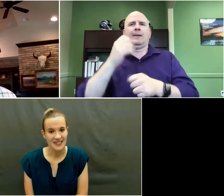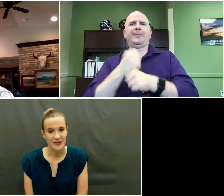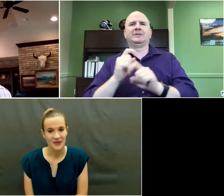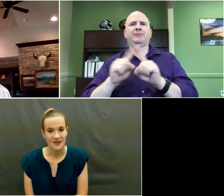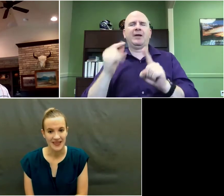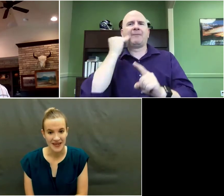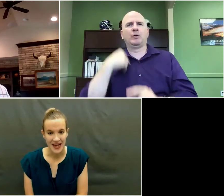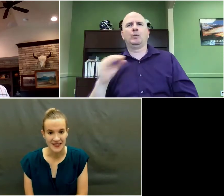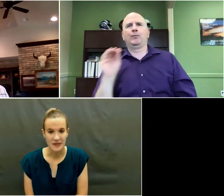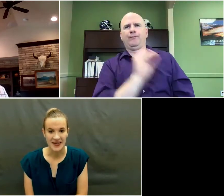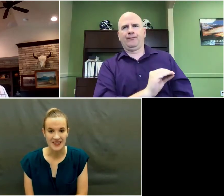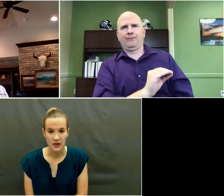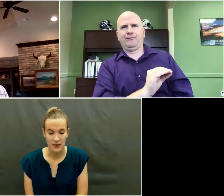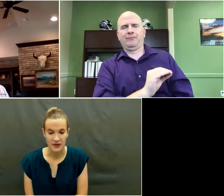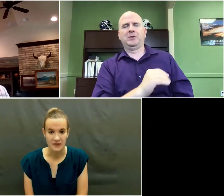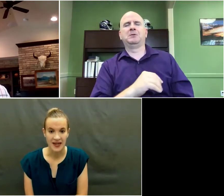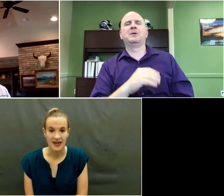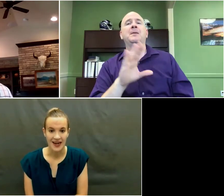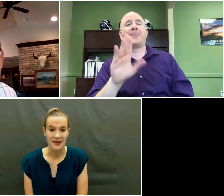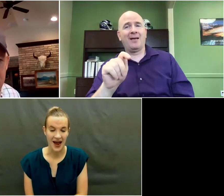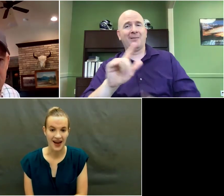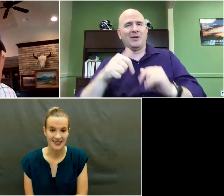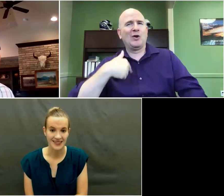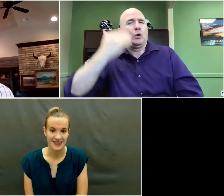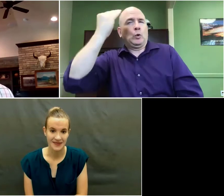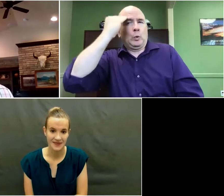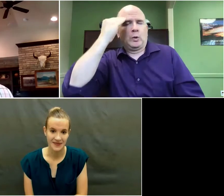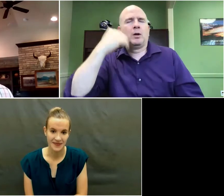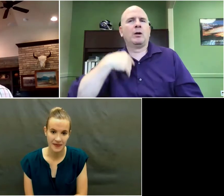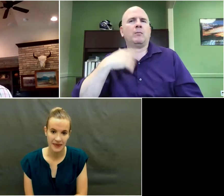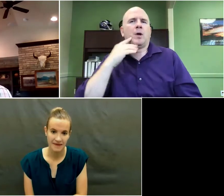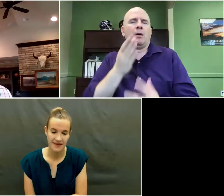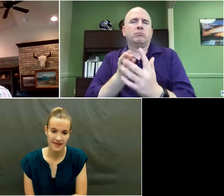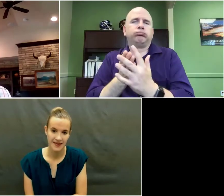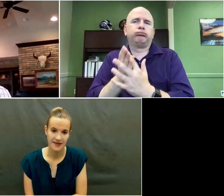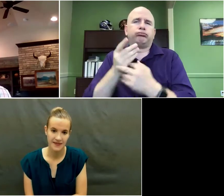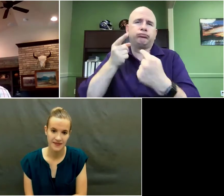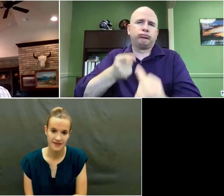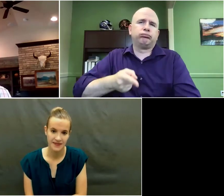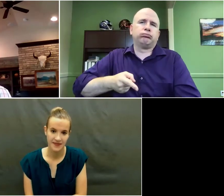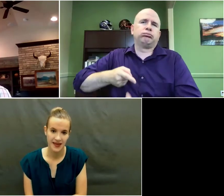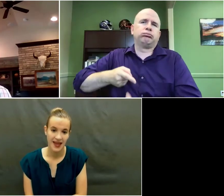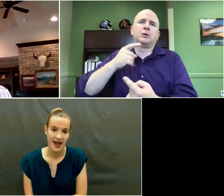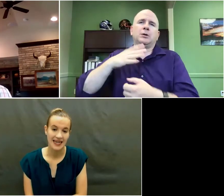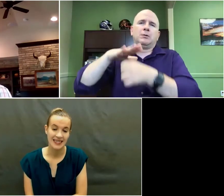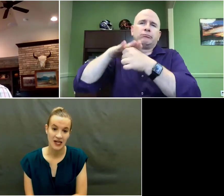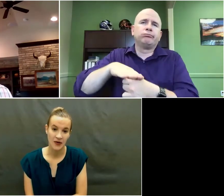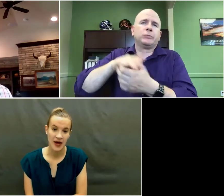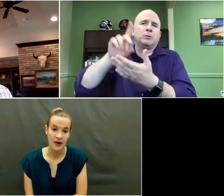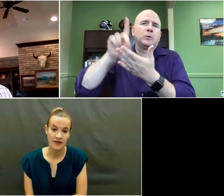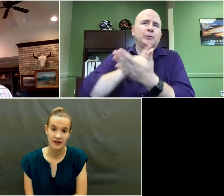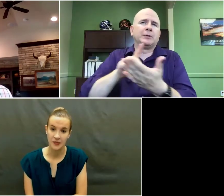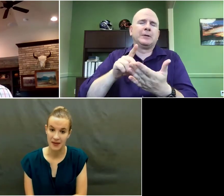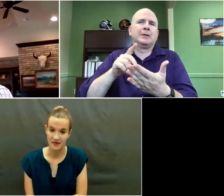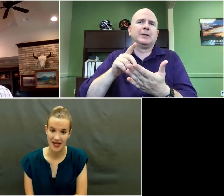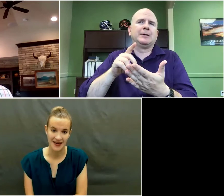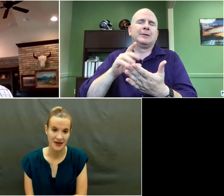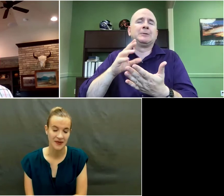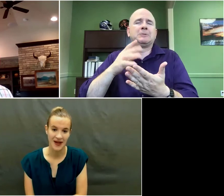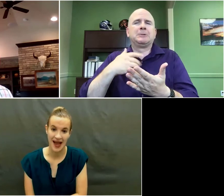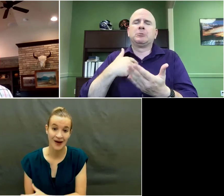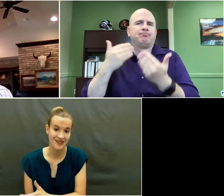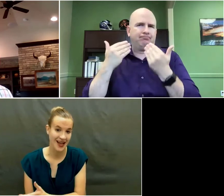to leave that space in order to make an impact. I did know, however, when I moved to Idaho, outside